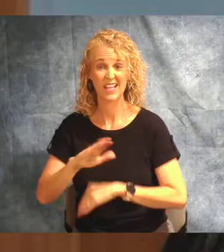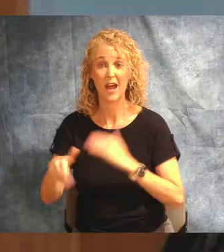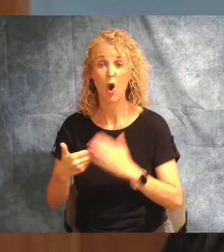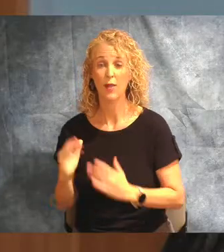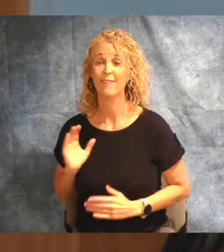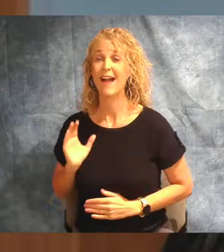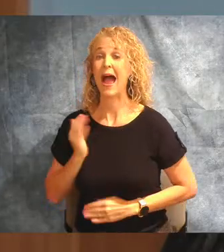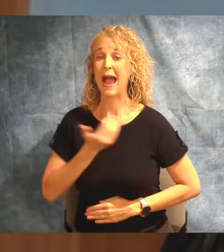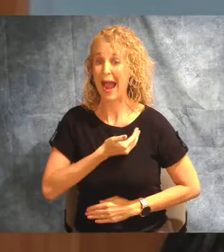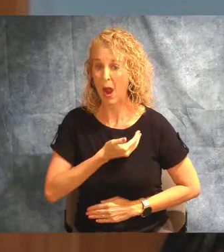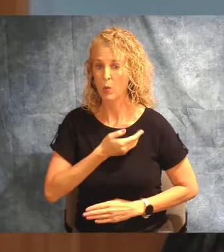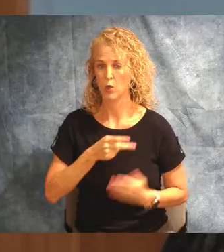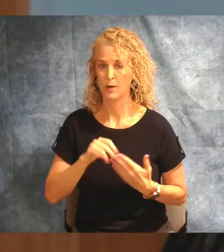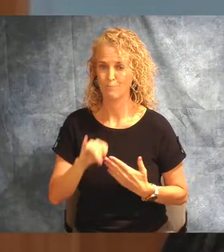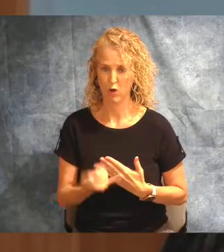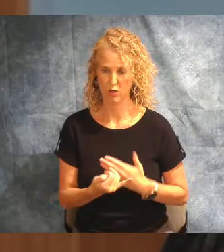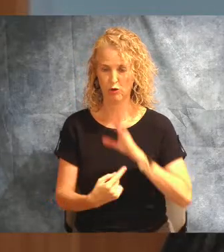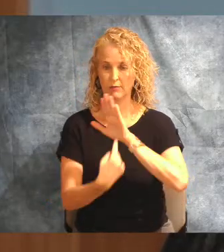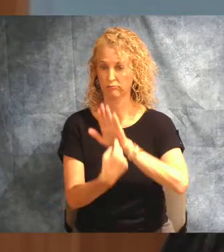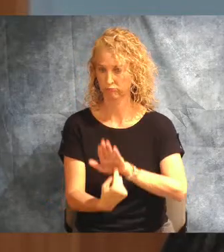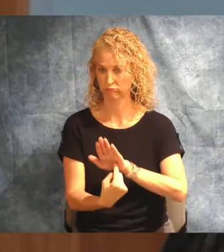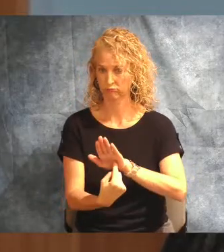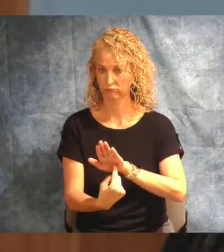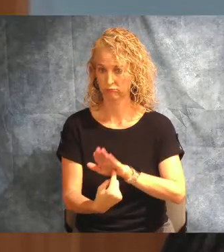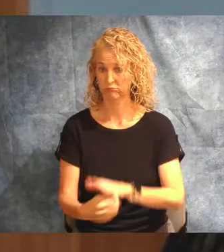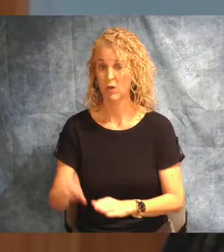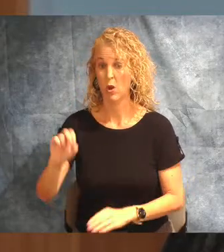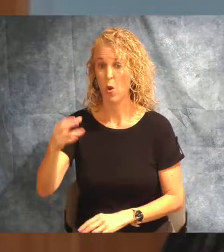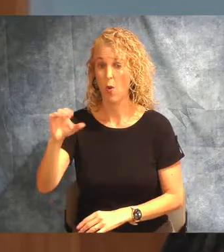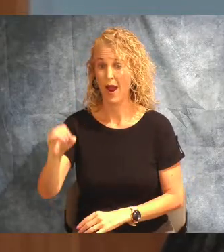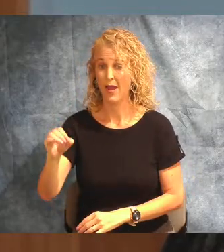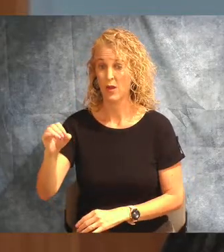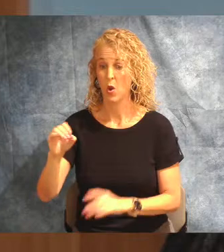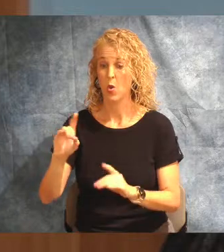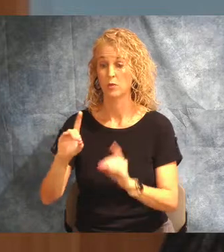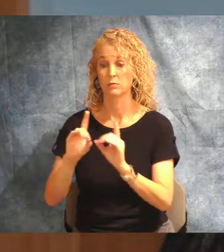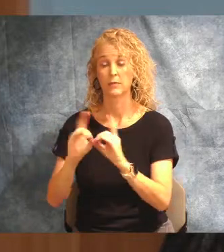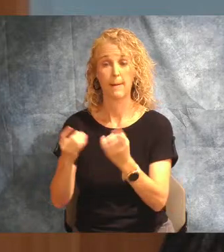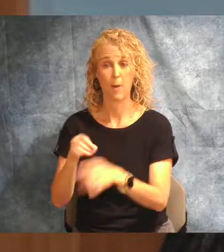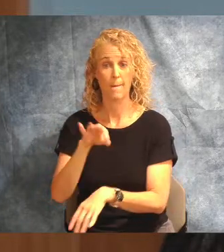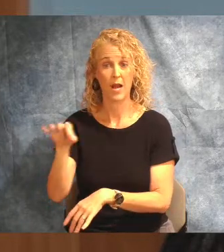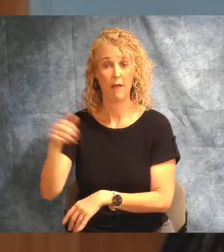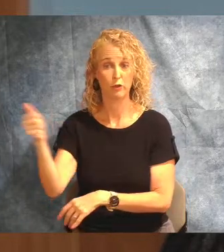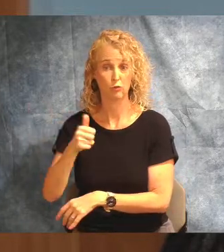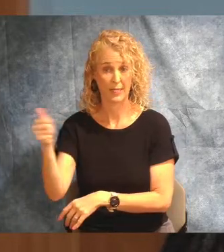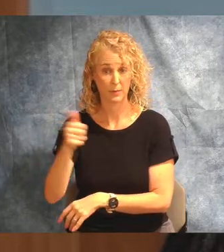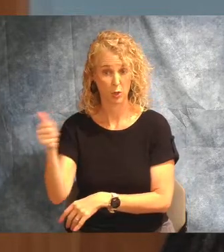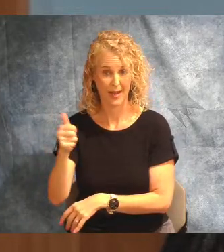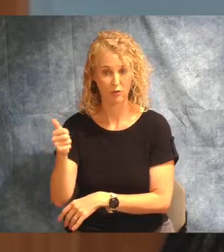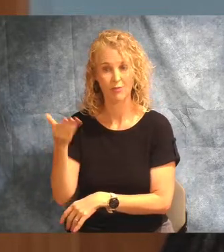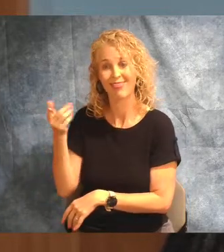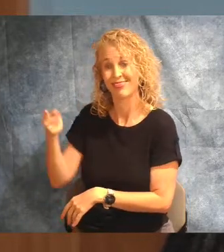all of our road projects on there. ODOTs has all of the the U Brent Spence information, traffic,